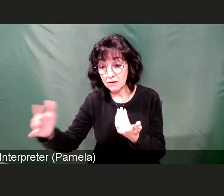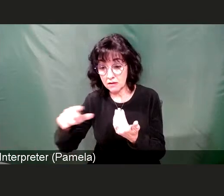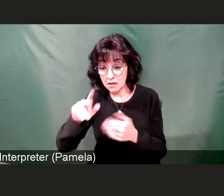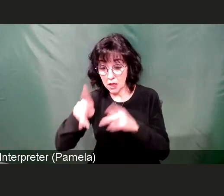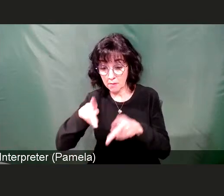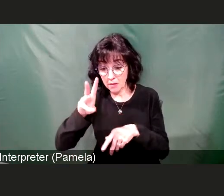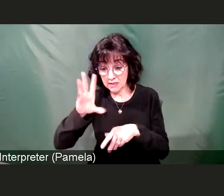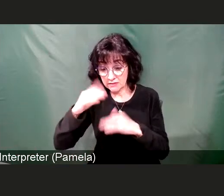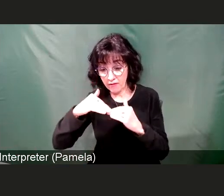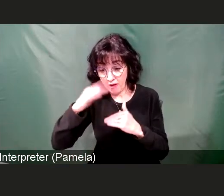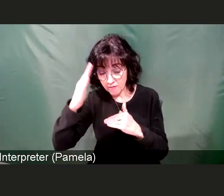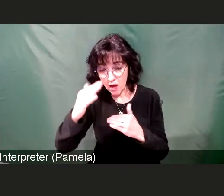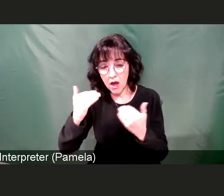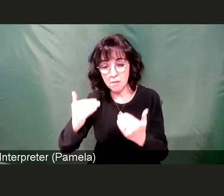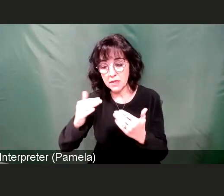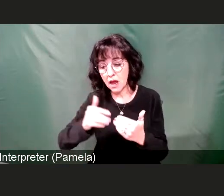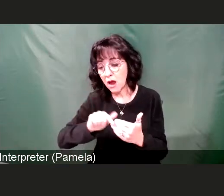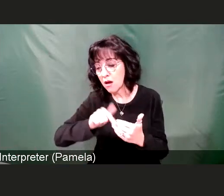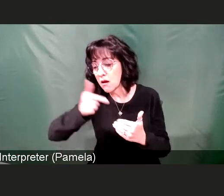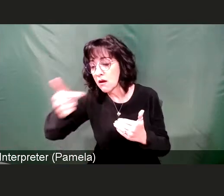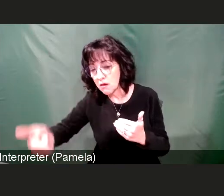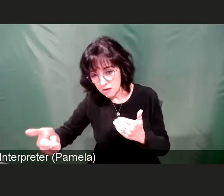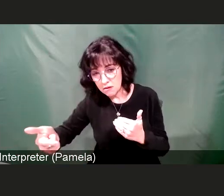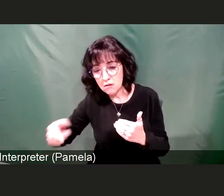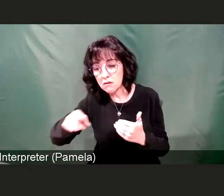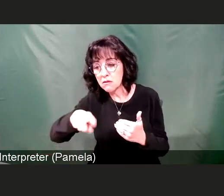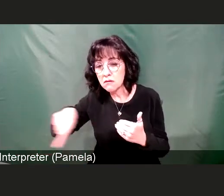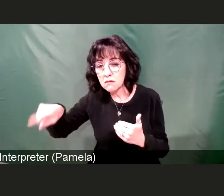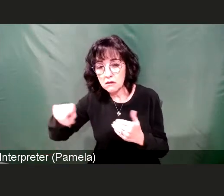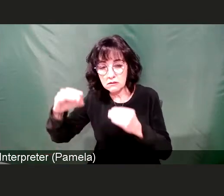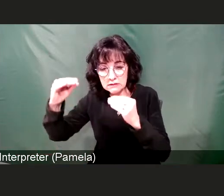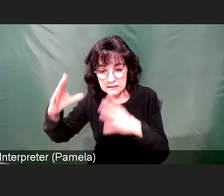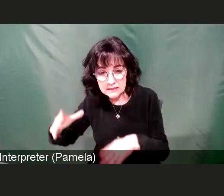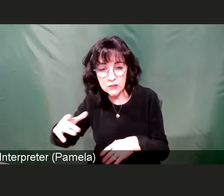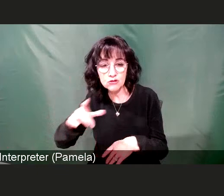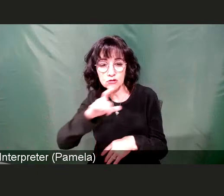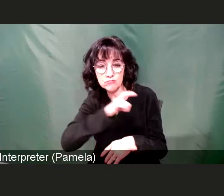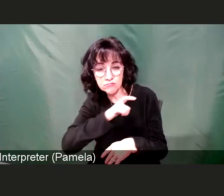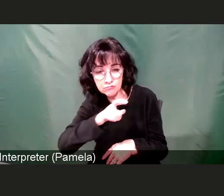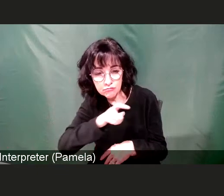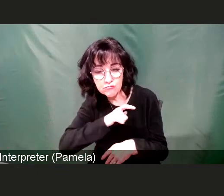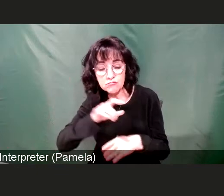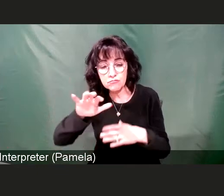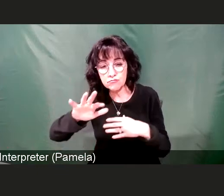So we are still, and again I say we, as in the entire State of Delaware all of us